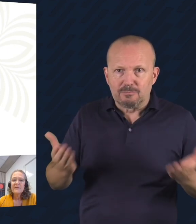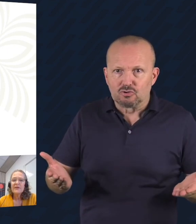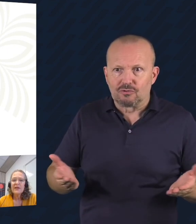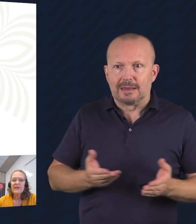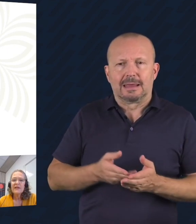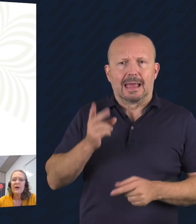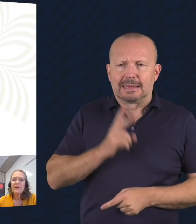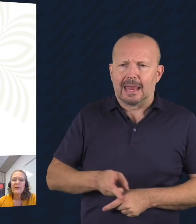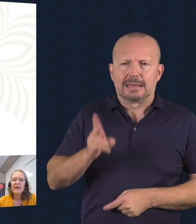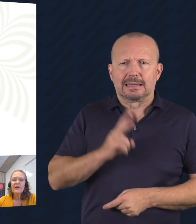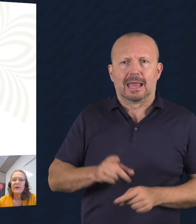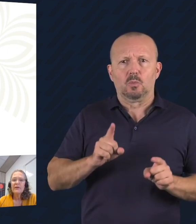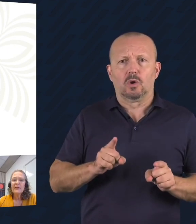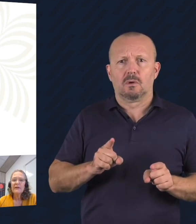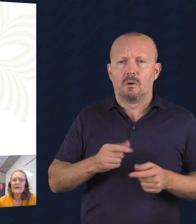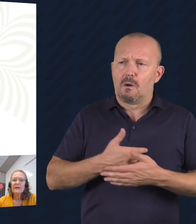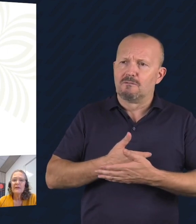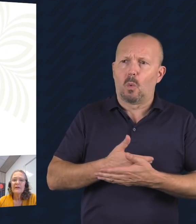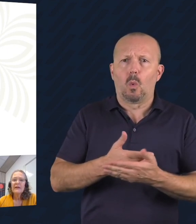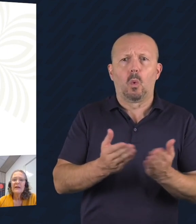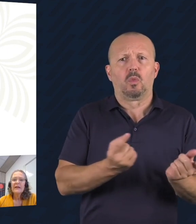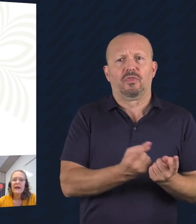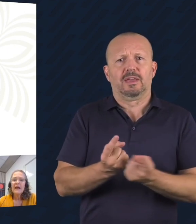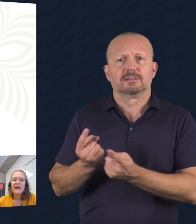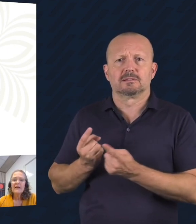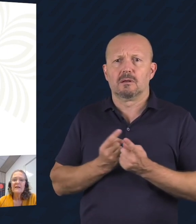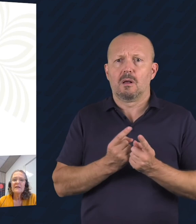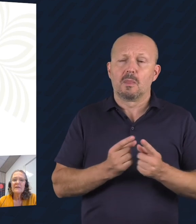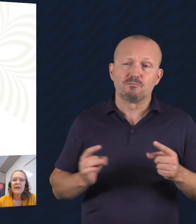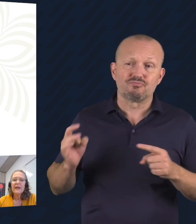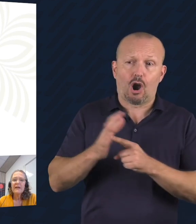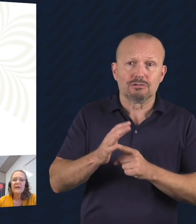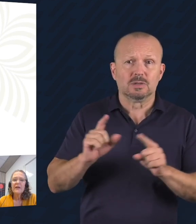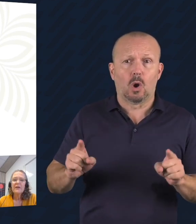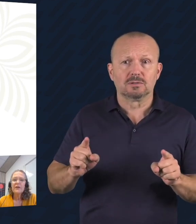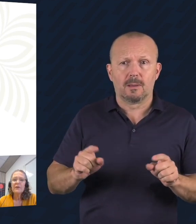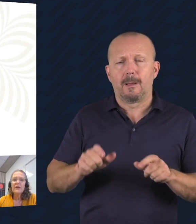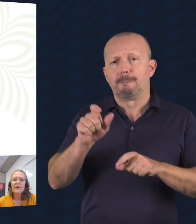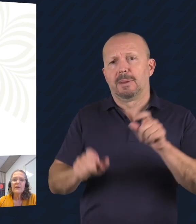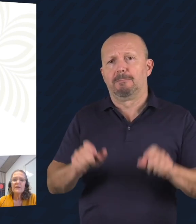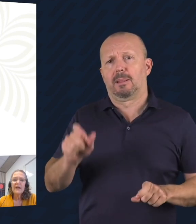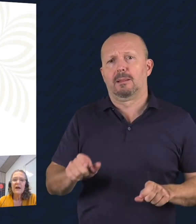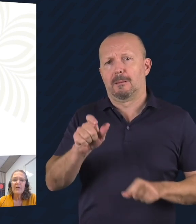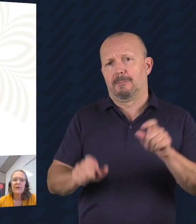demonstrating over and over, he aha te mea nui o te ao? He tangata, he tangata, he tangata.